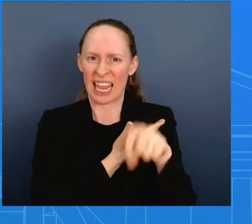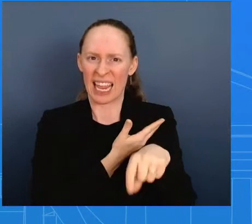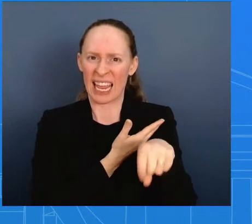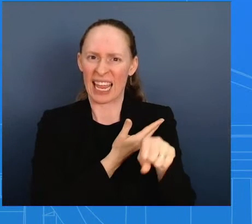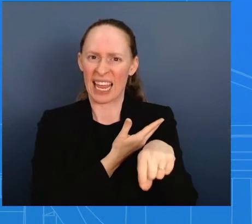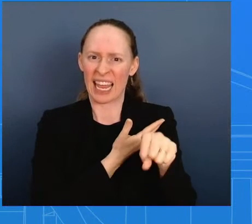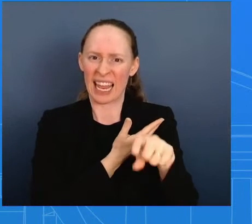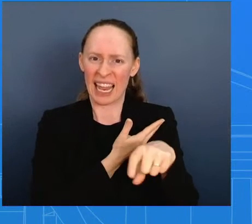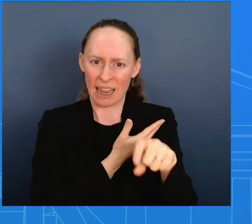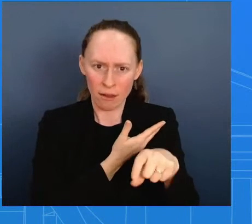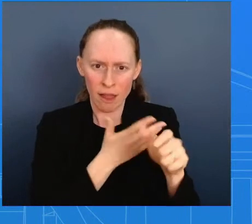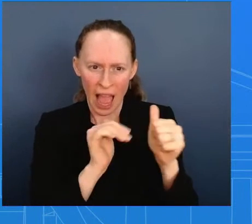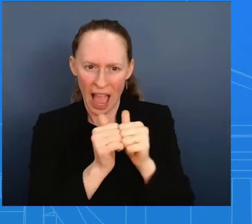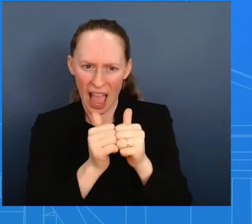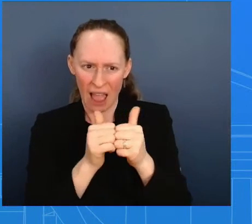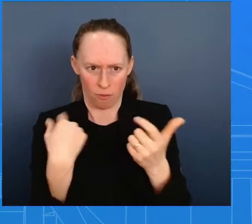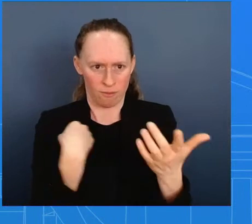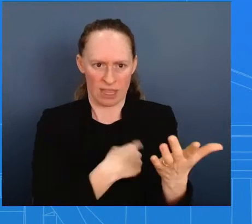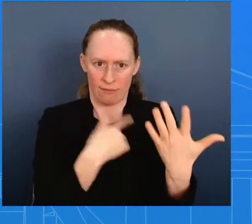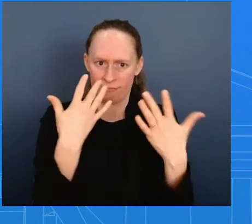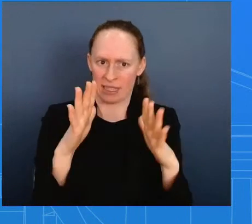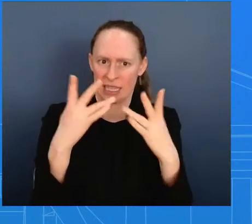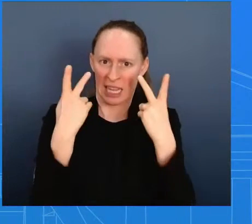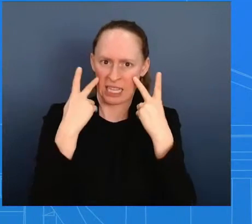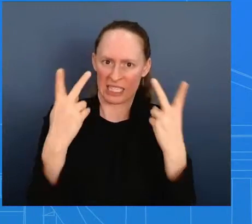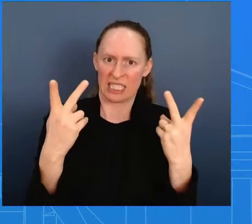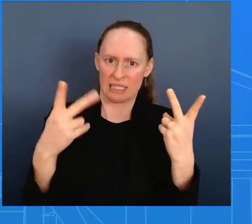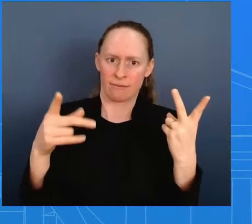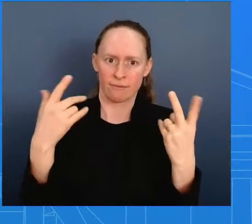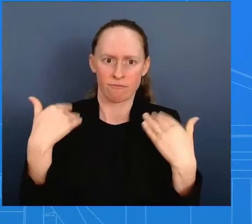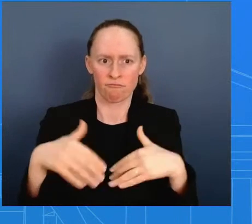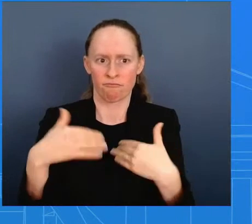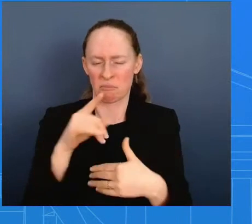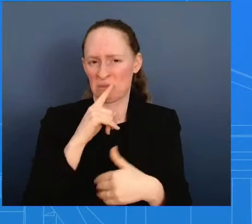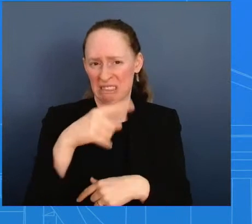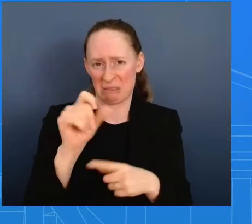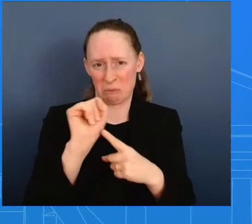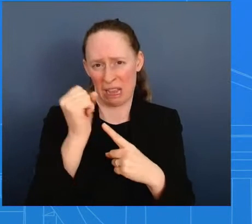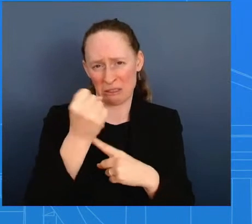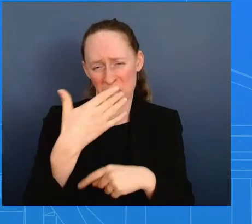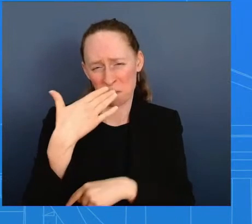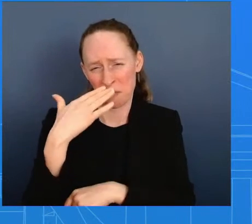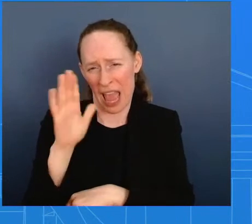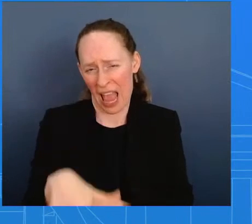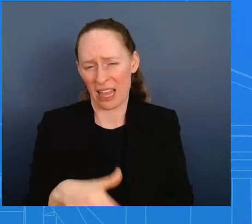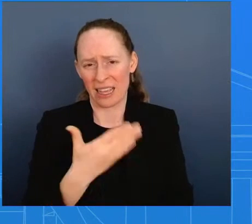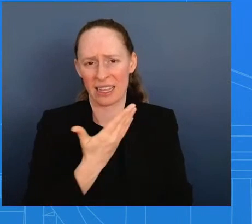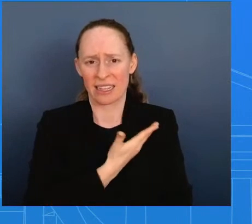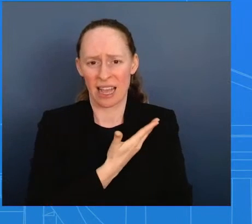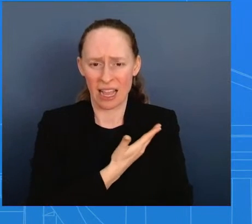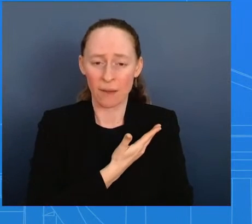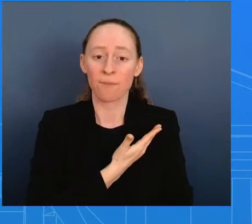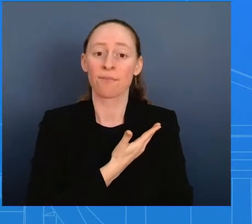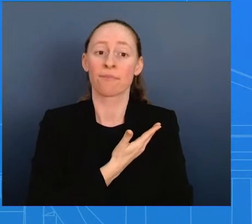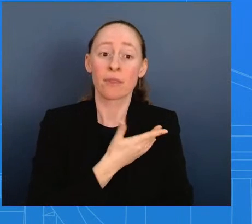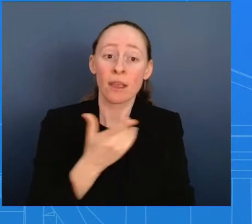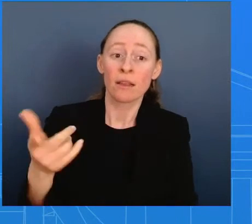dire situation in Gaza. Obviously, he talks about our continued support. He talked about our continued support for Israel's security.